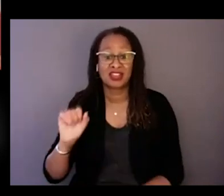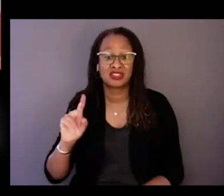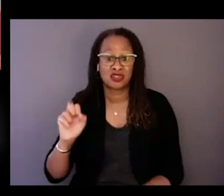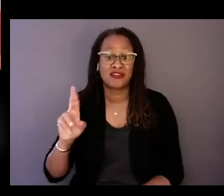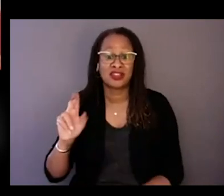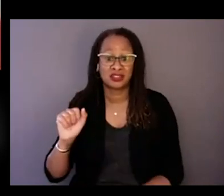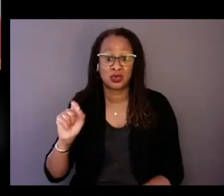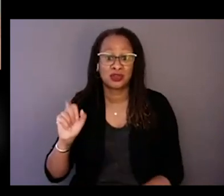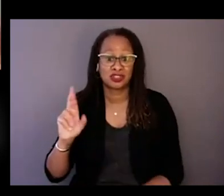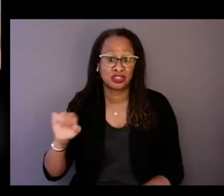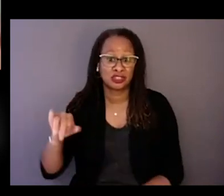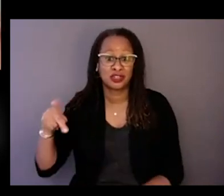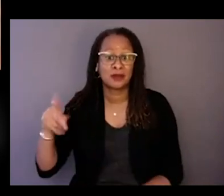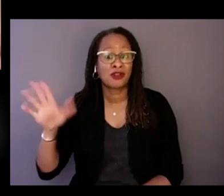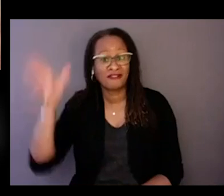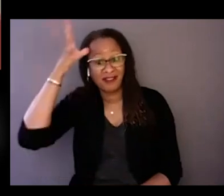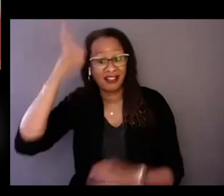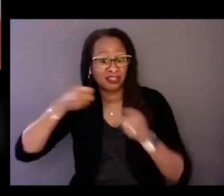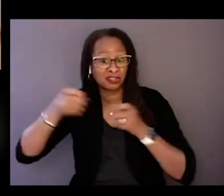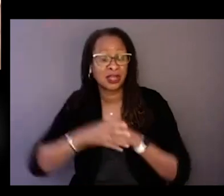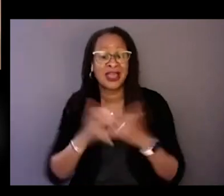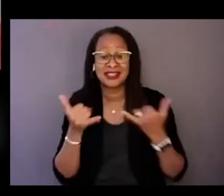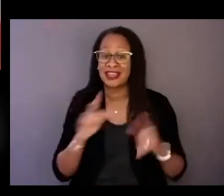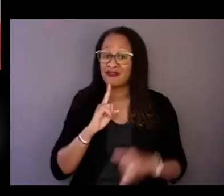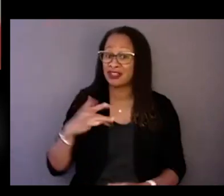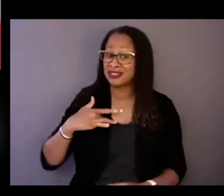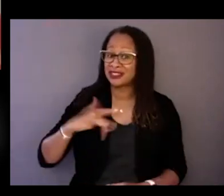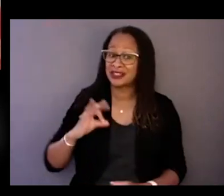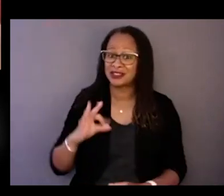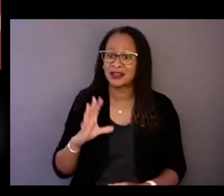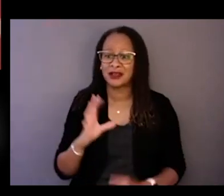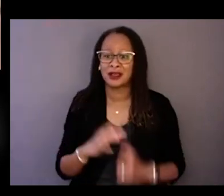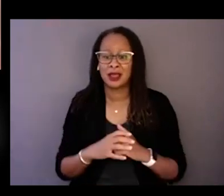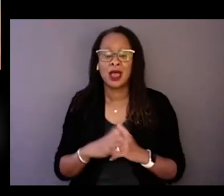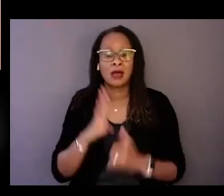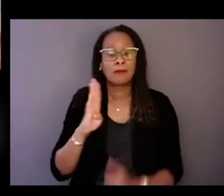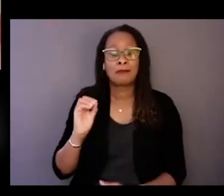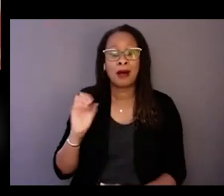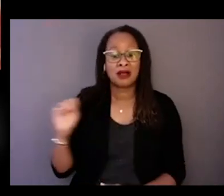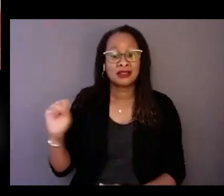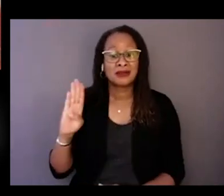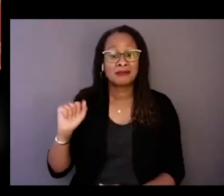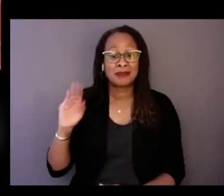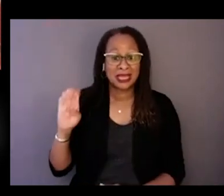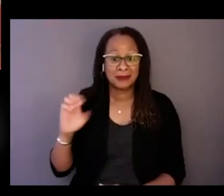And I think today we have a real sense of like boss babe and feminist appreciation for women